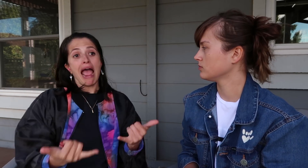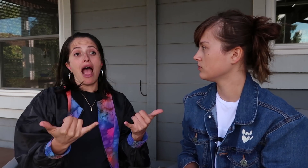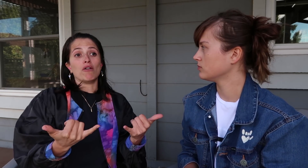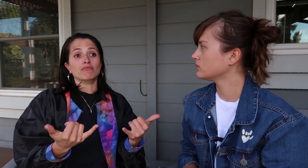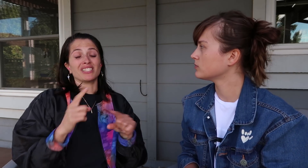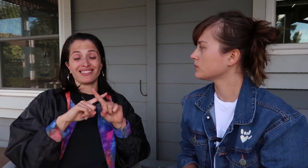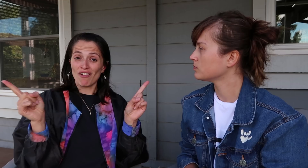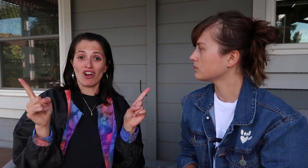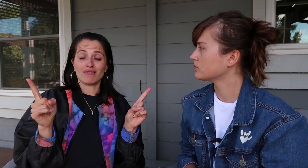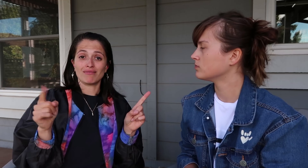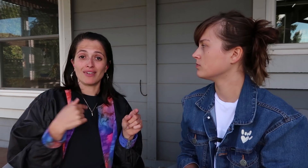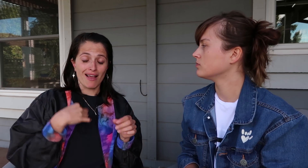Now it is different, I can get interpreters.